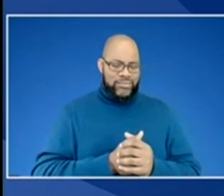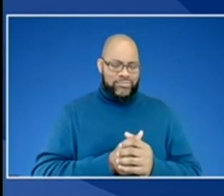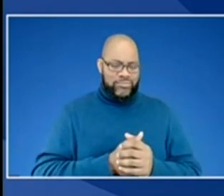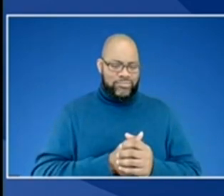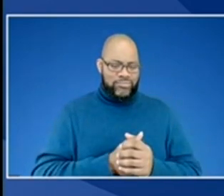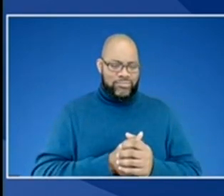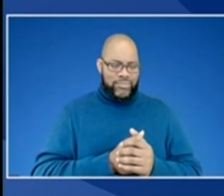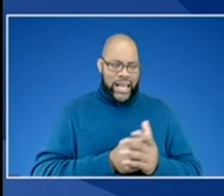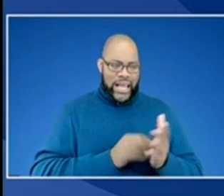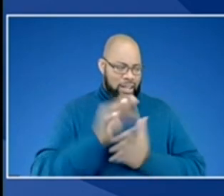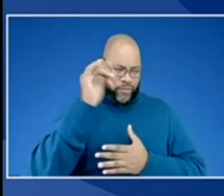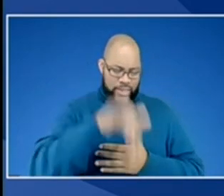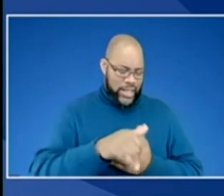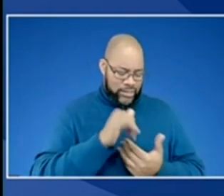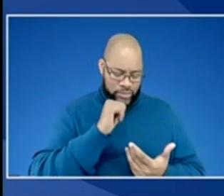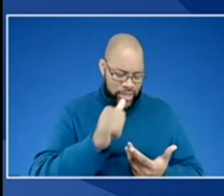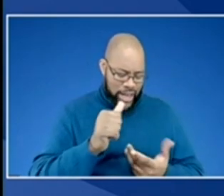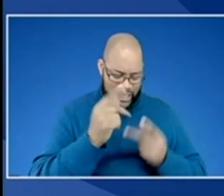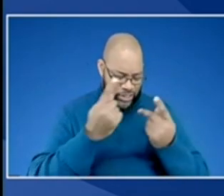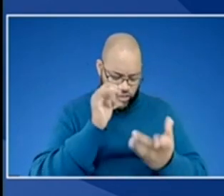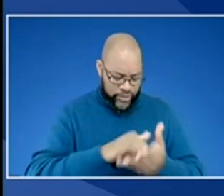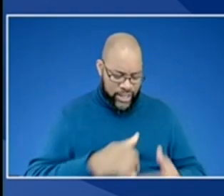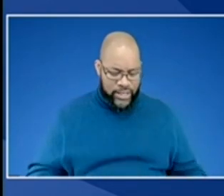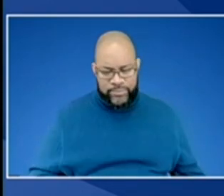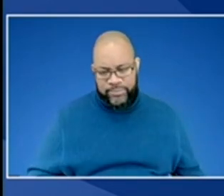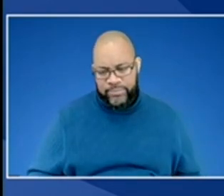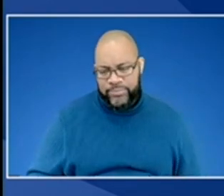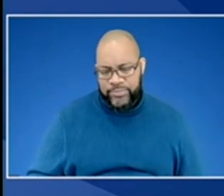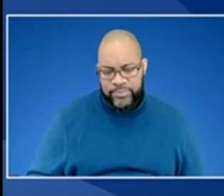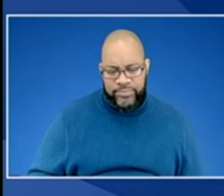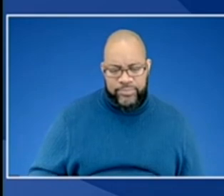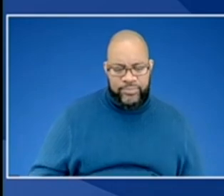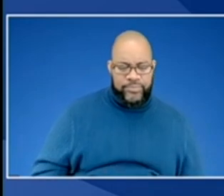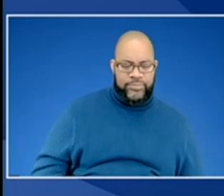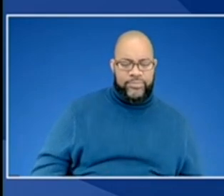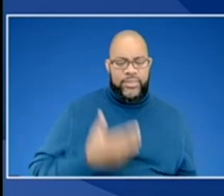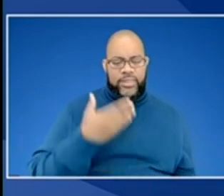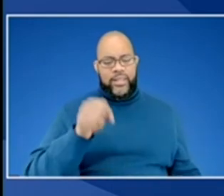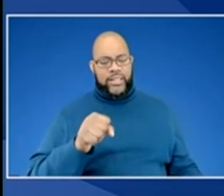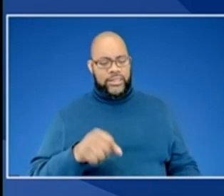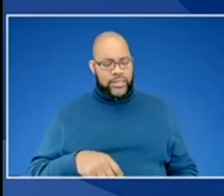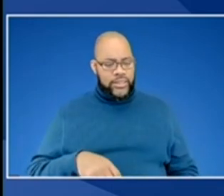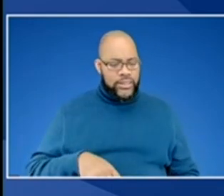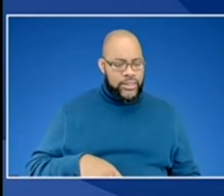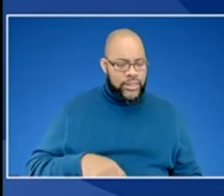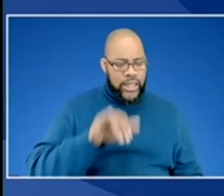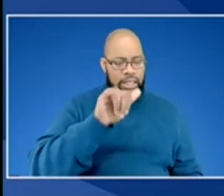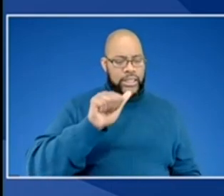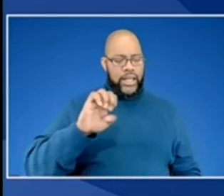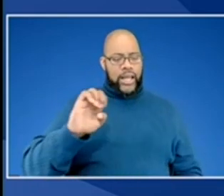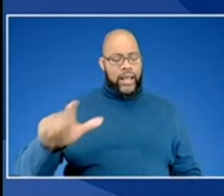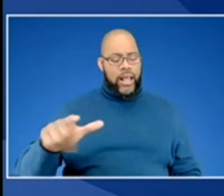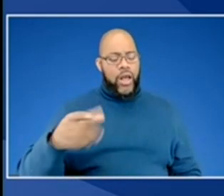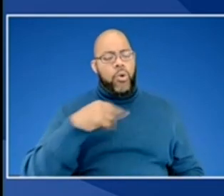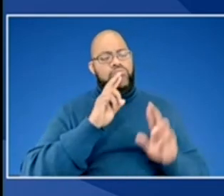Thank you. Yael. Thanks. I just wanted to briefly respond to Tamy and, you know, I assume that you're